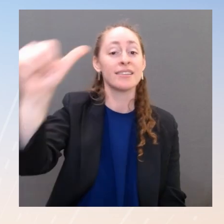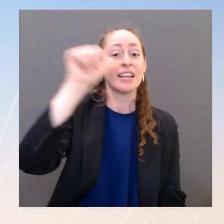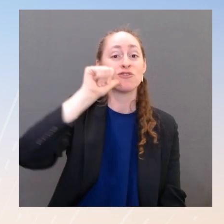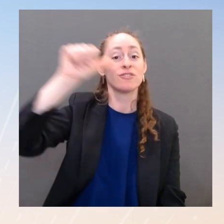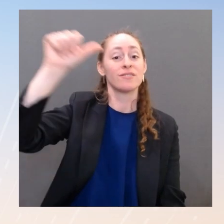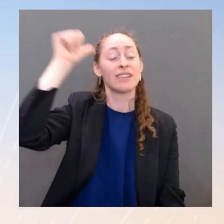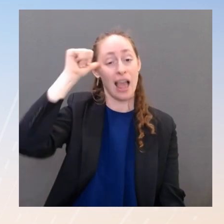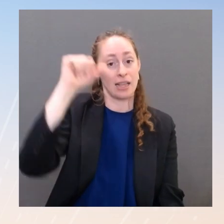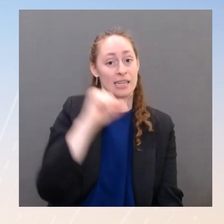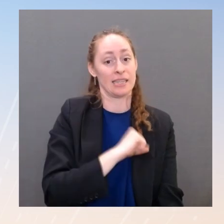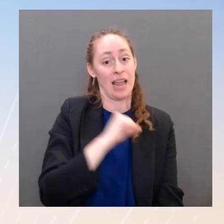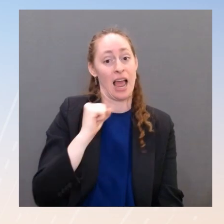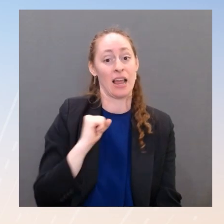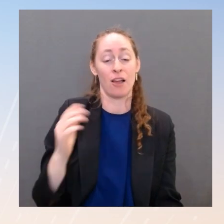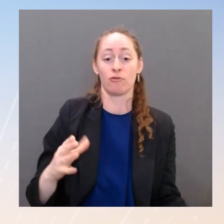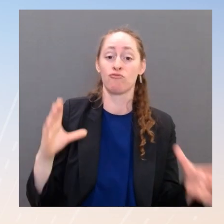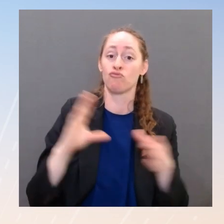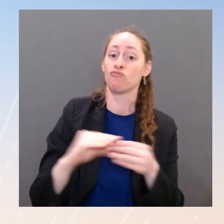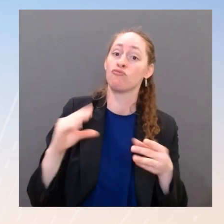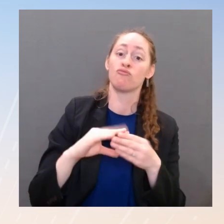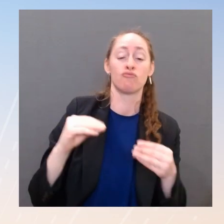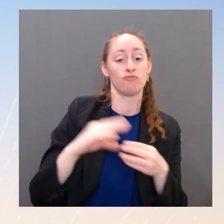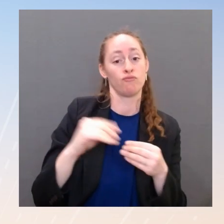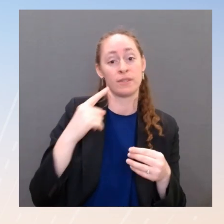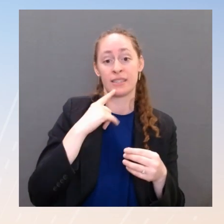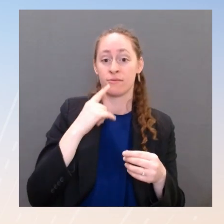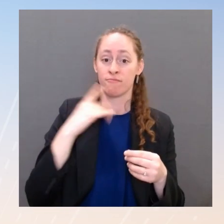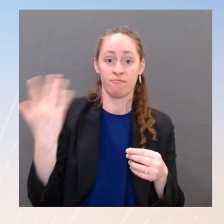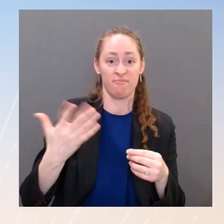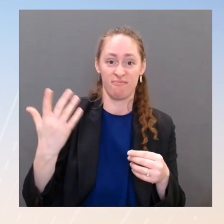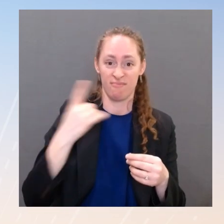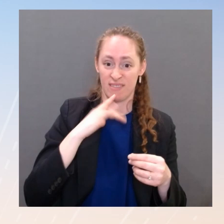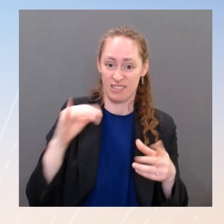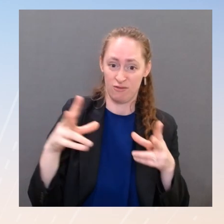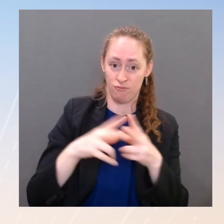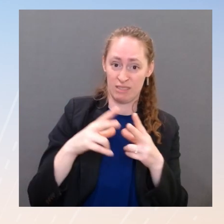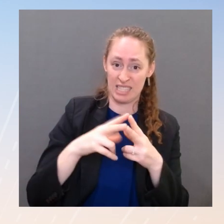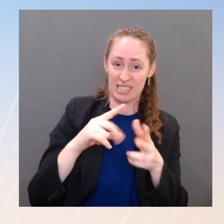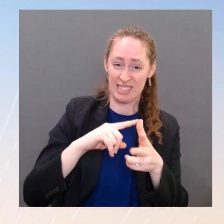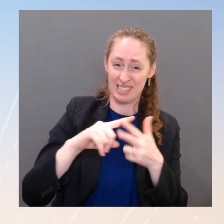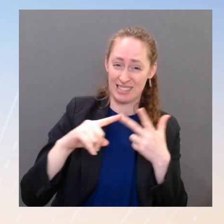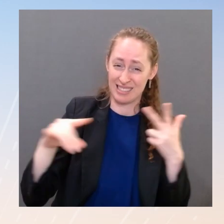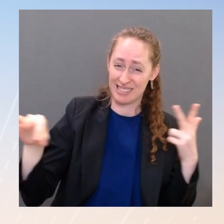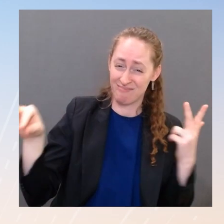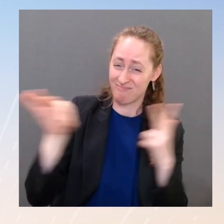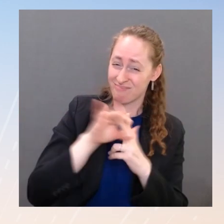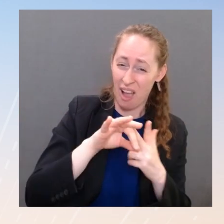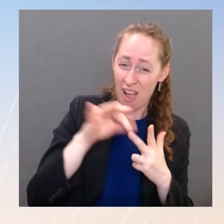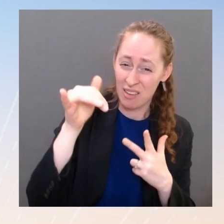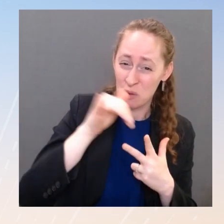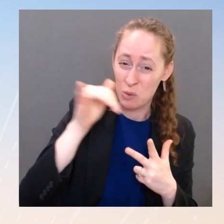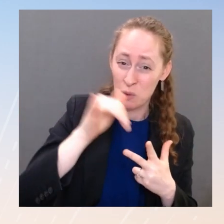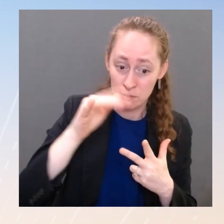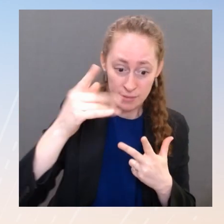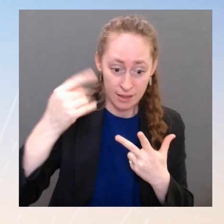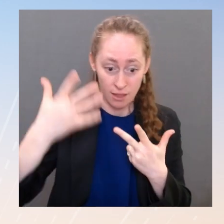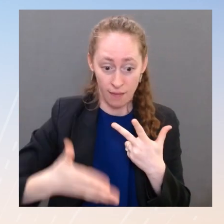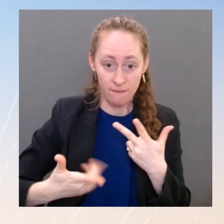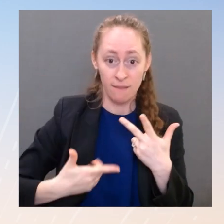That's a pretty tall legislative order for a four-week time period. What is the President doing specifically to get those legislative priorities